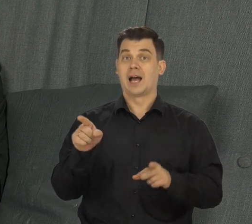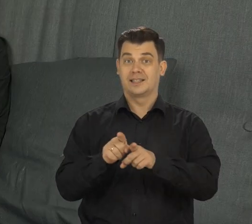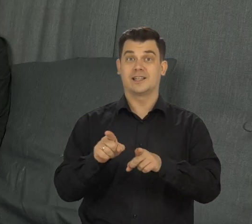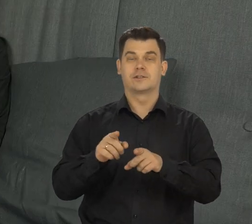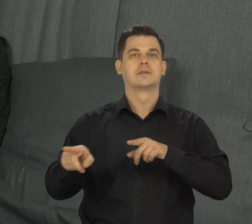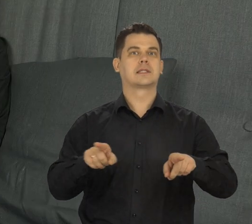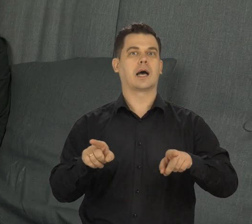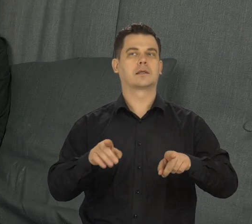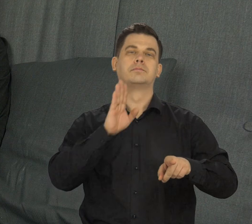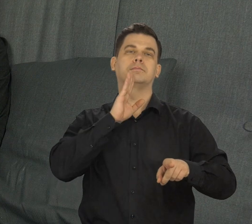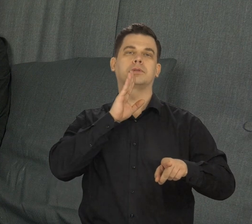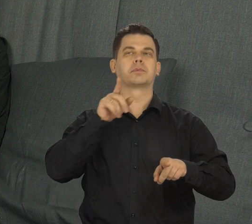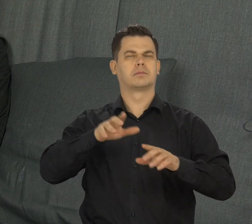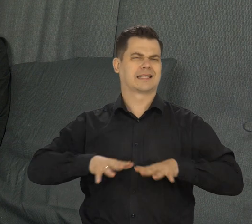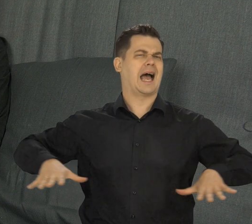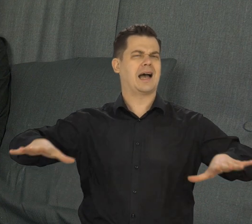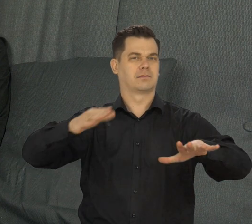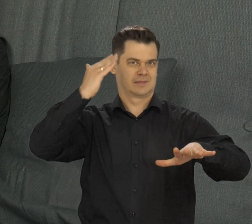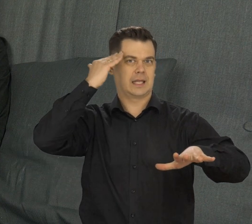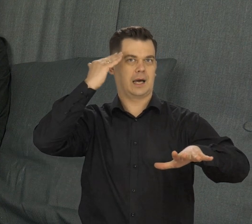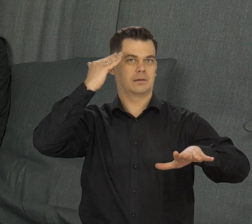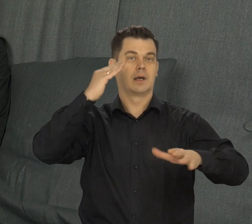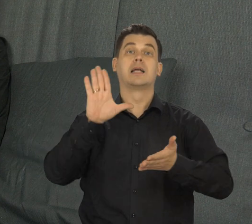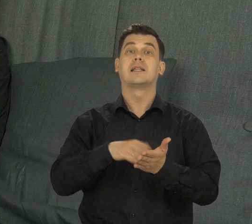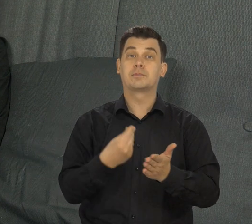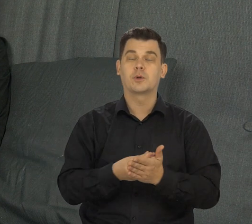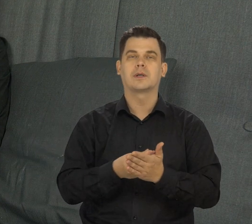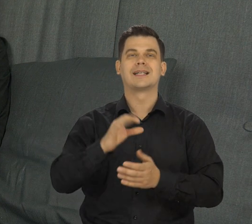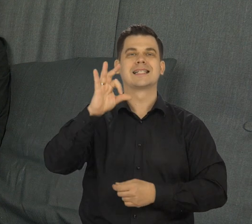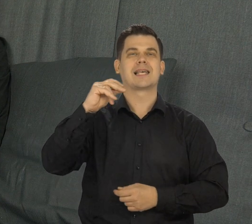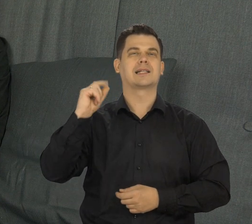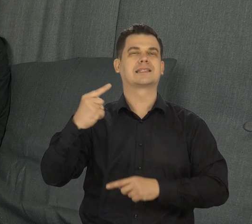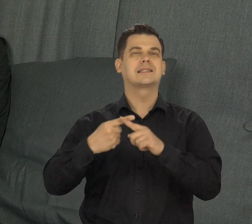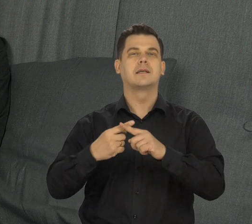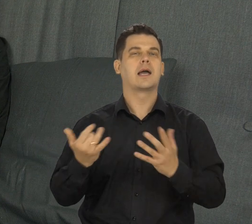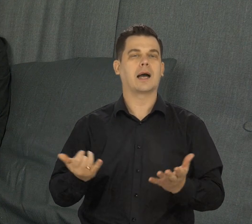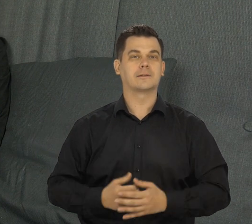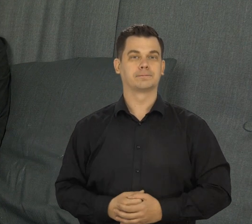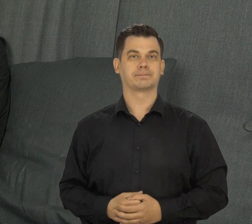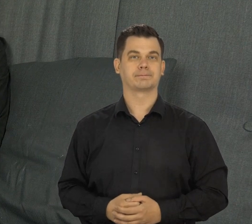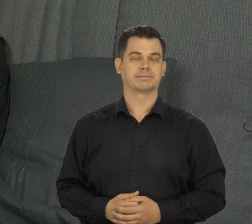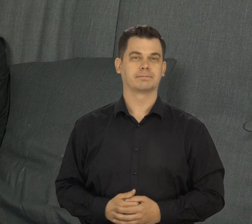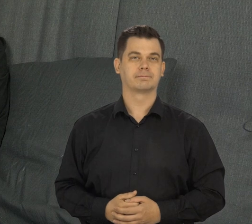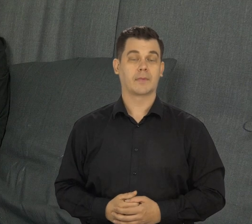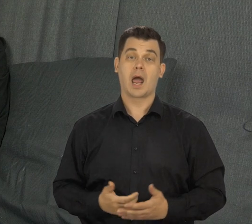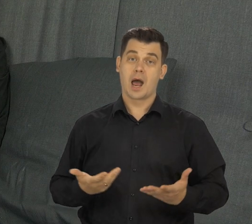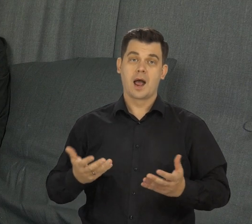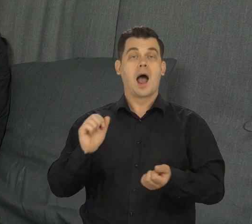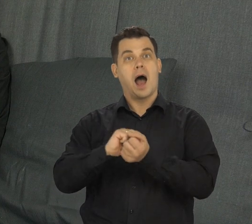There are also signs of an arbitrary nature, i.e., contractual, e.g., the "sex" sign.